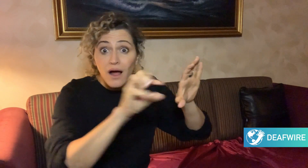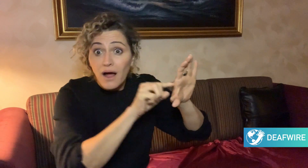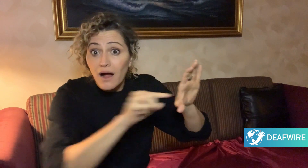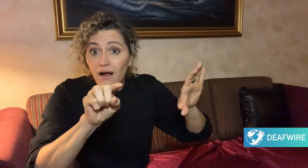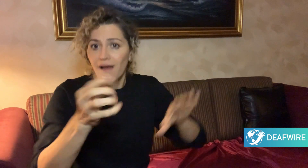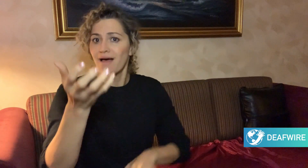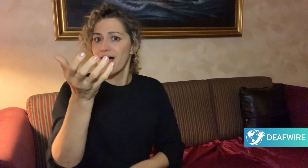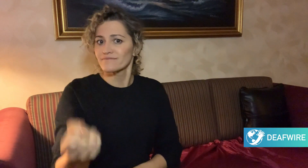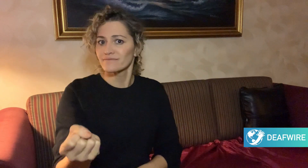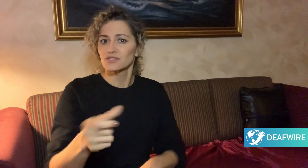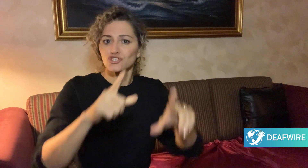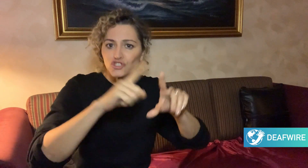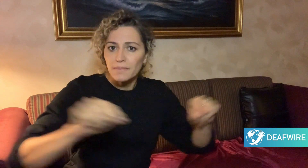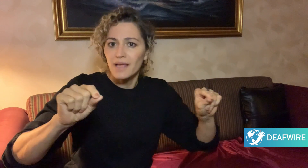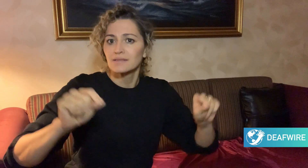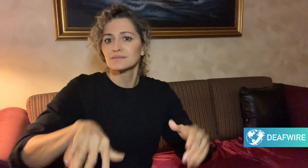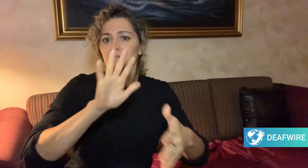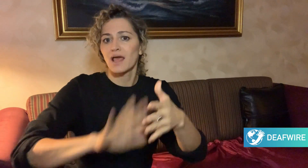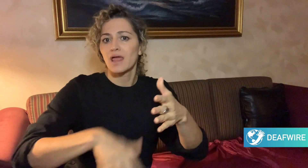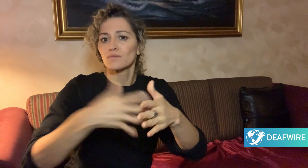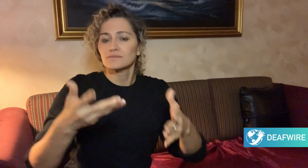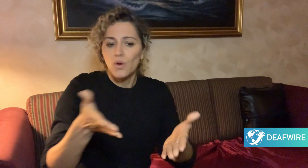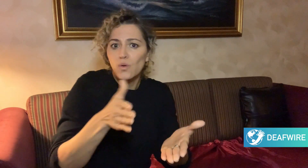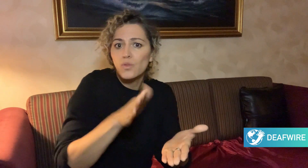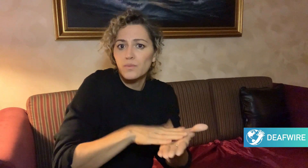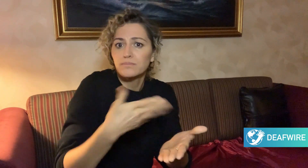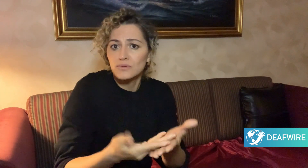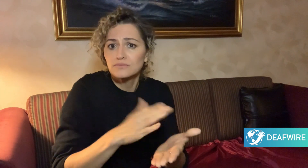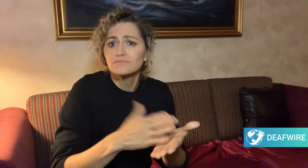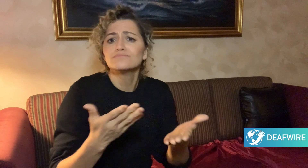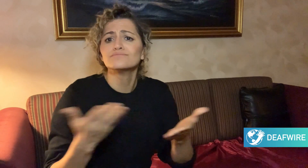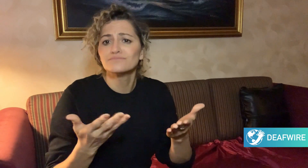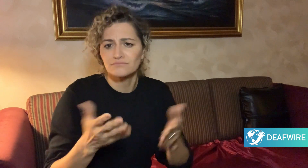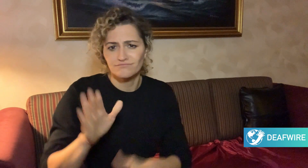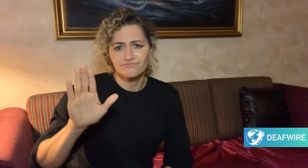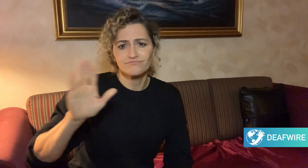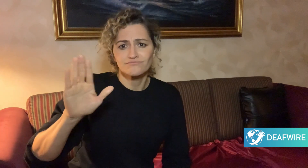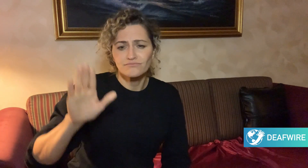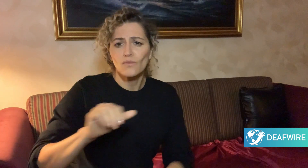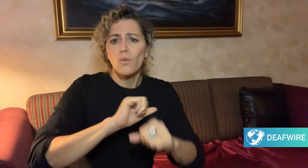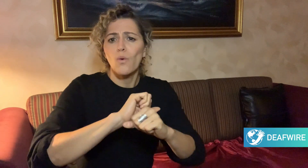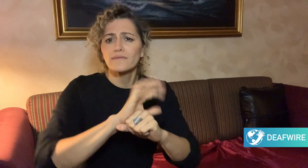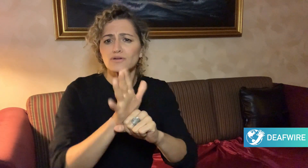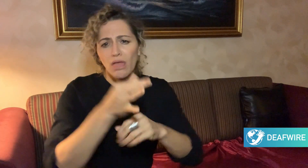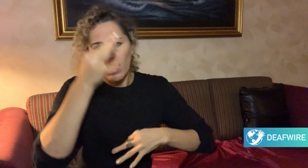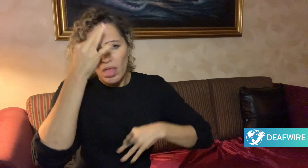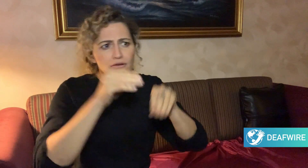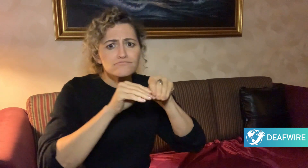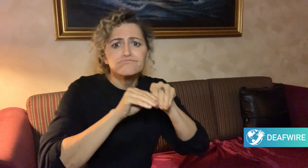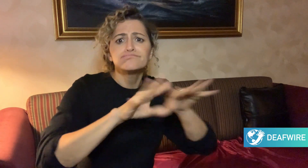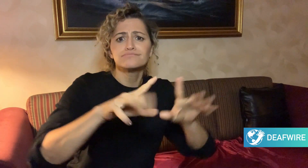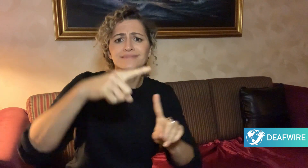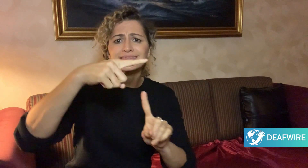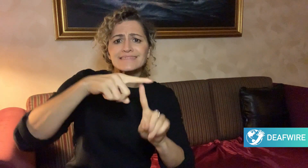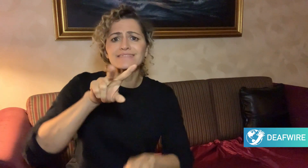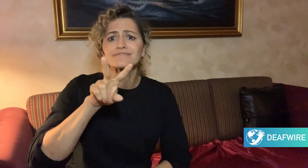Japanese Sign Language interpreters in their COVID-19 TV broadcasts.